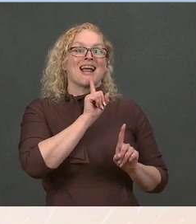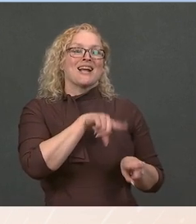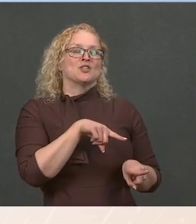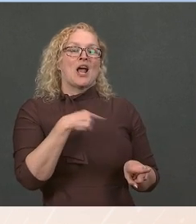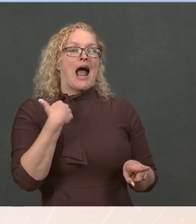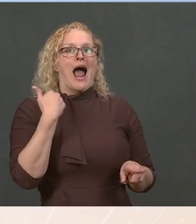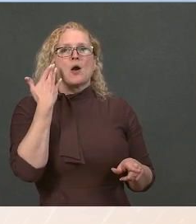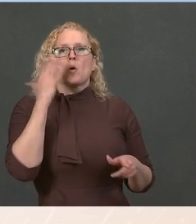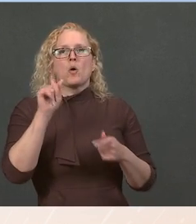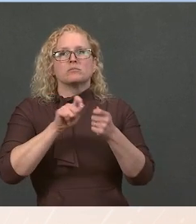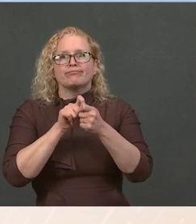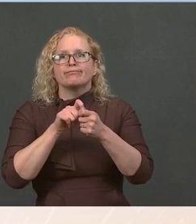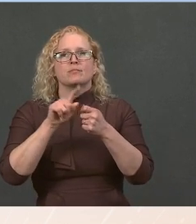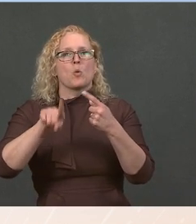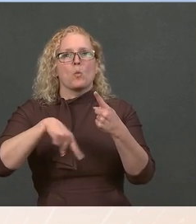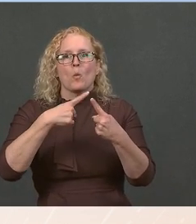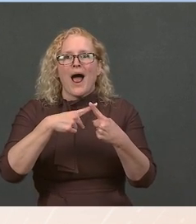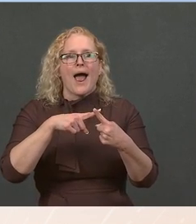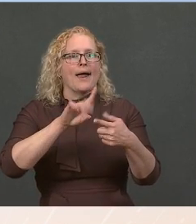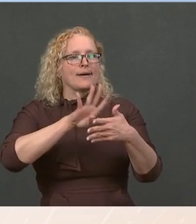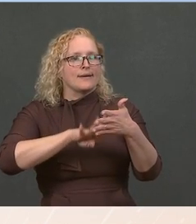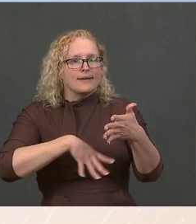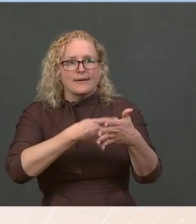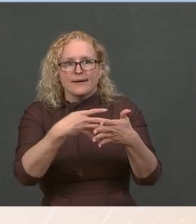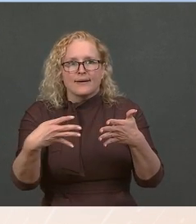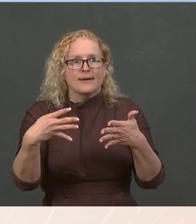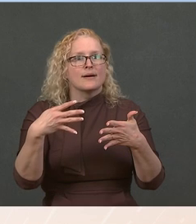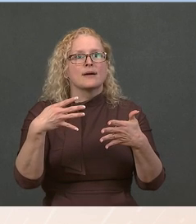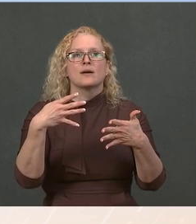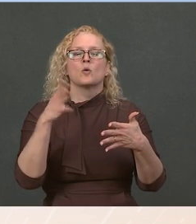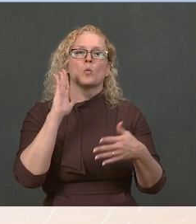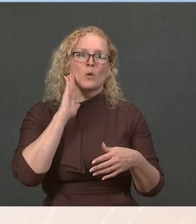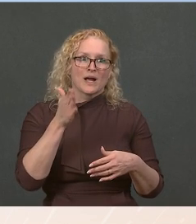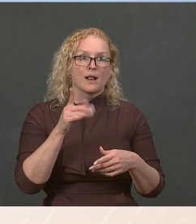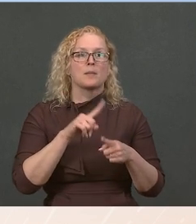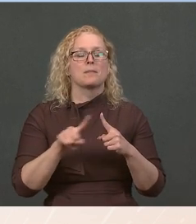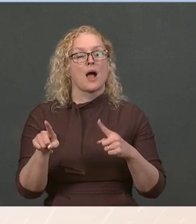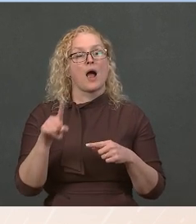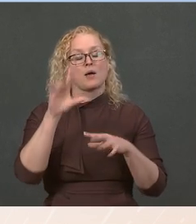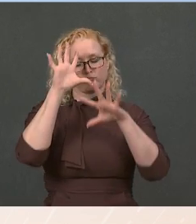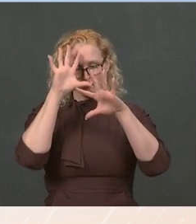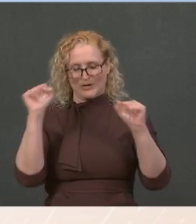But the President has been very clear that he wants these passed; he wants these bills moved forward.